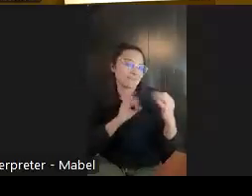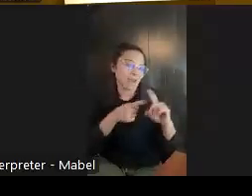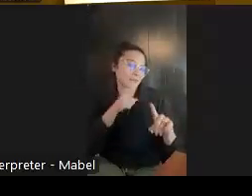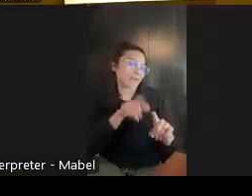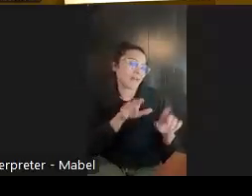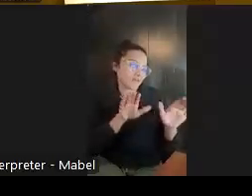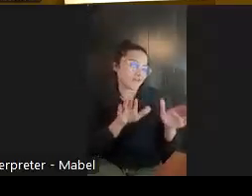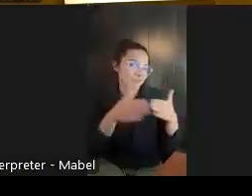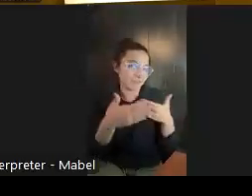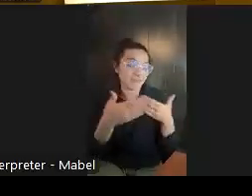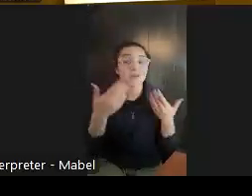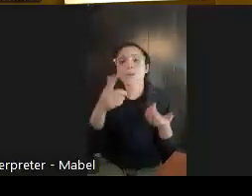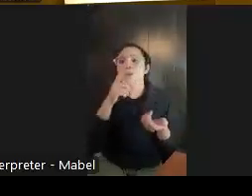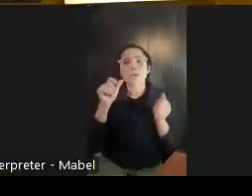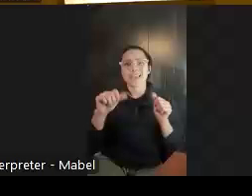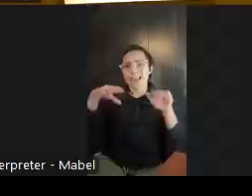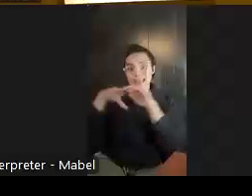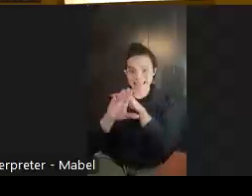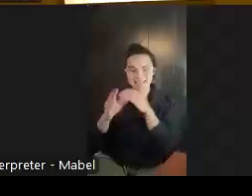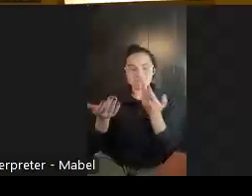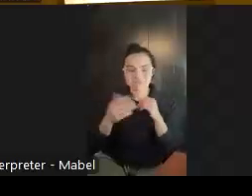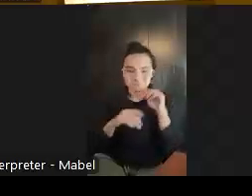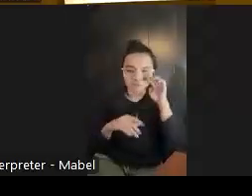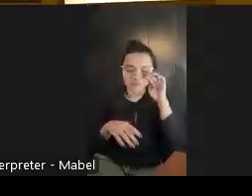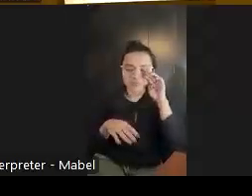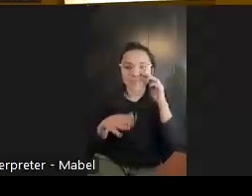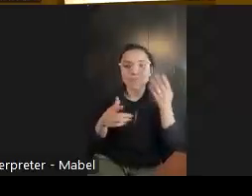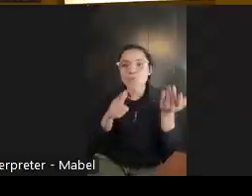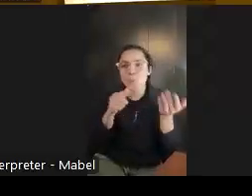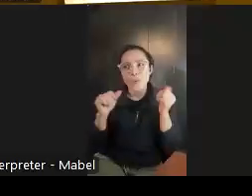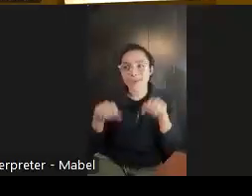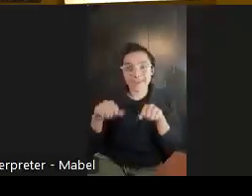come right and so really it's appropriate for many families in our community we're we're a